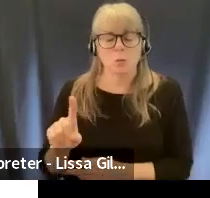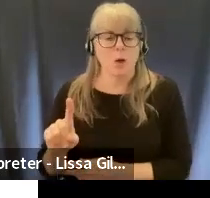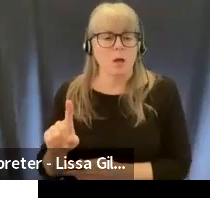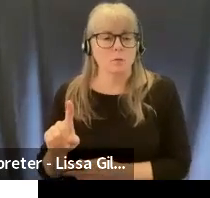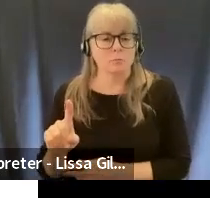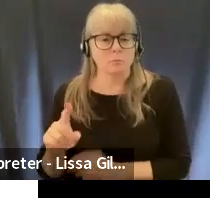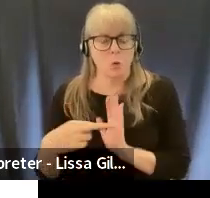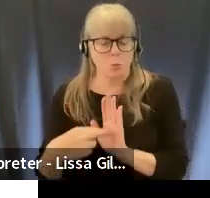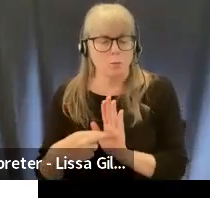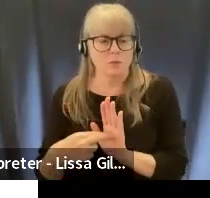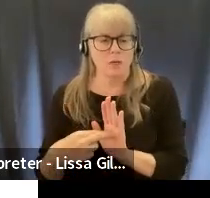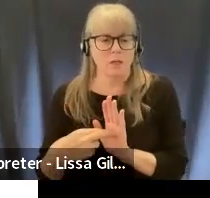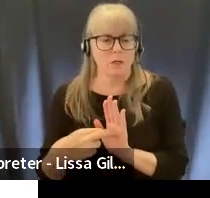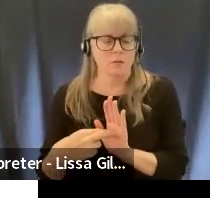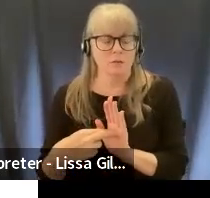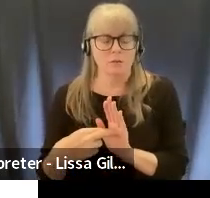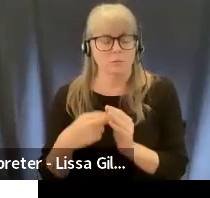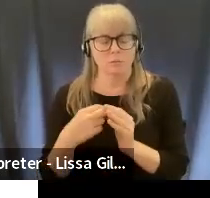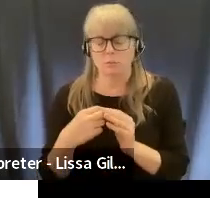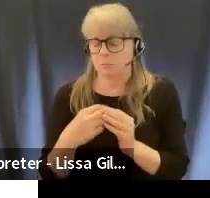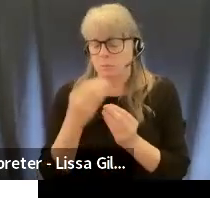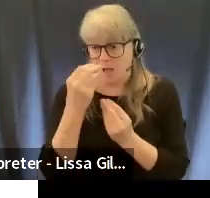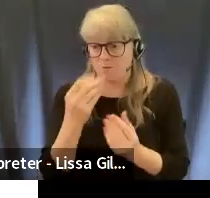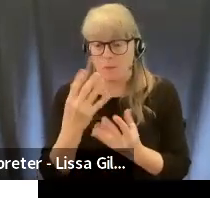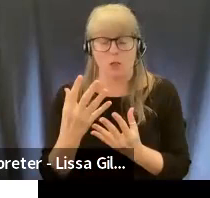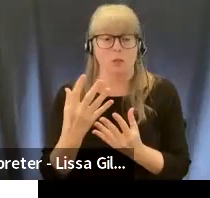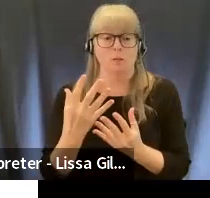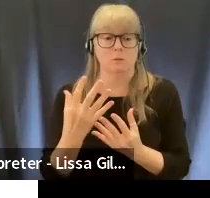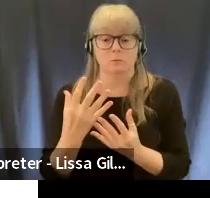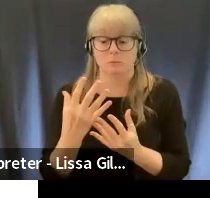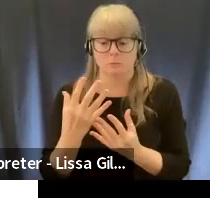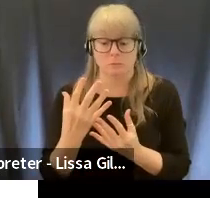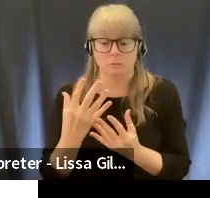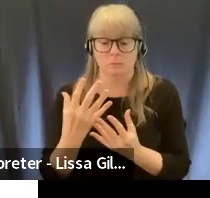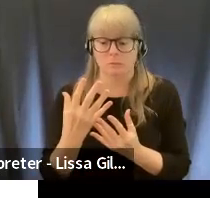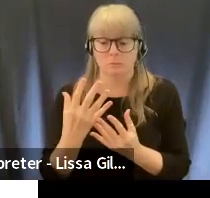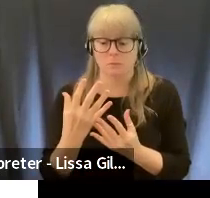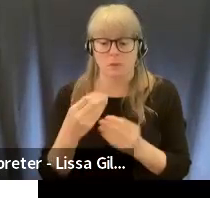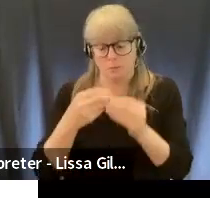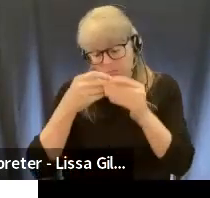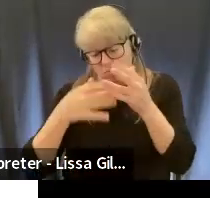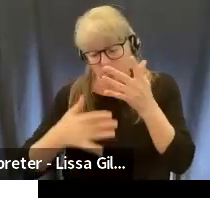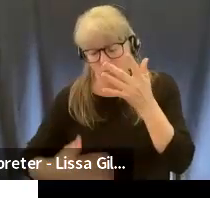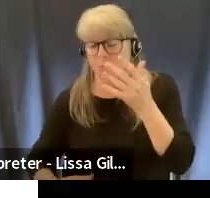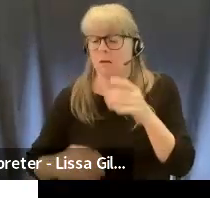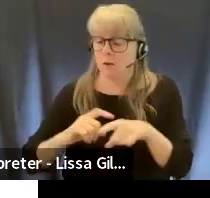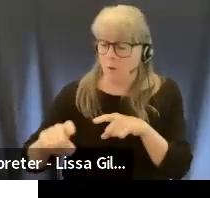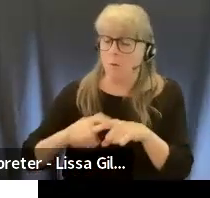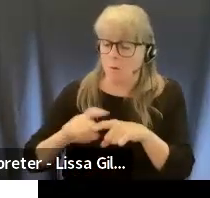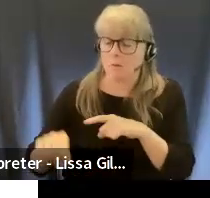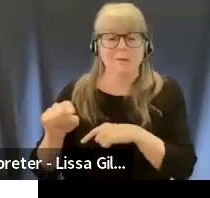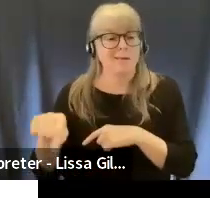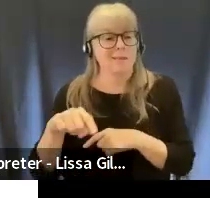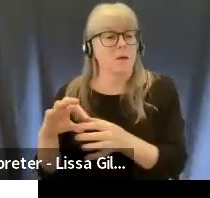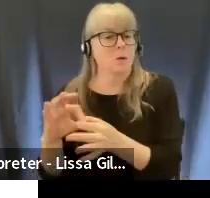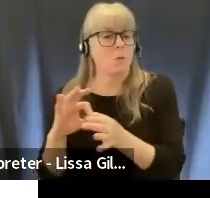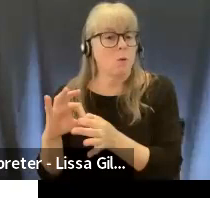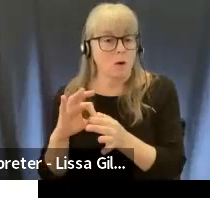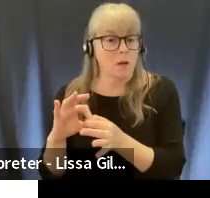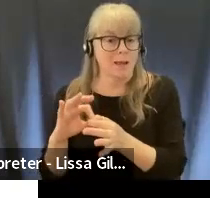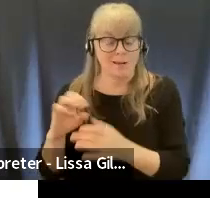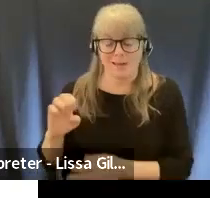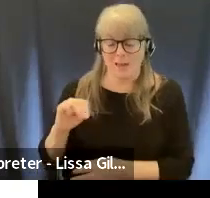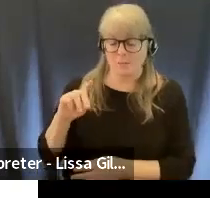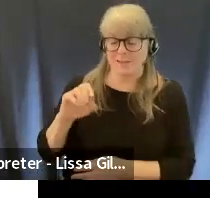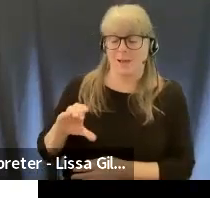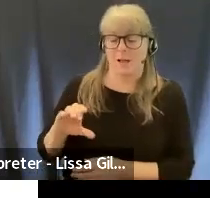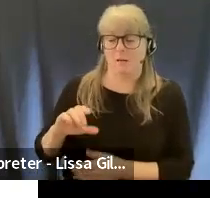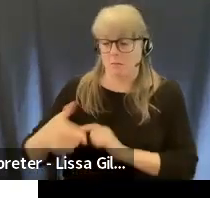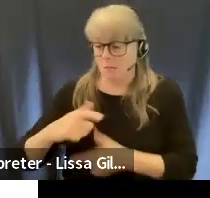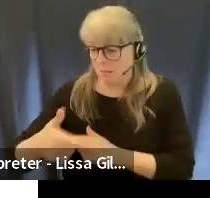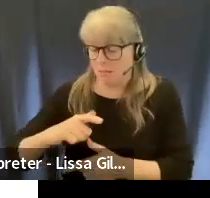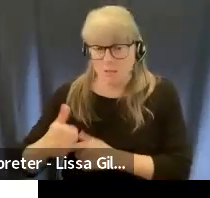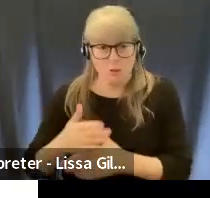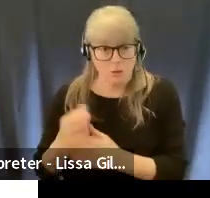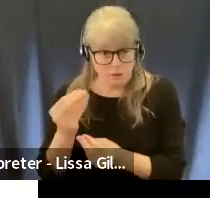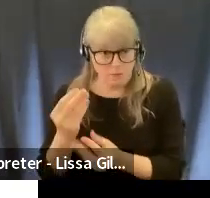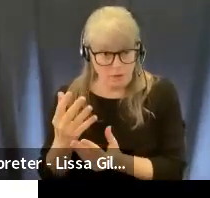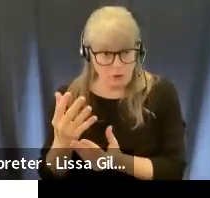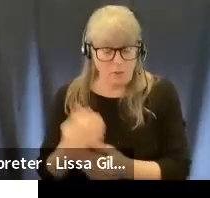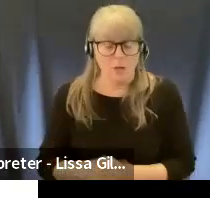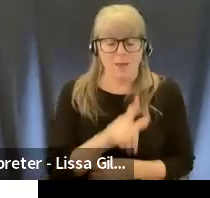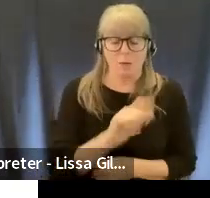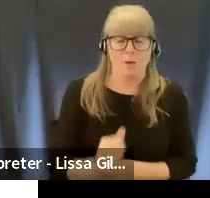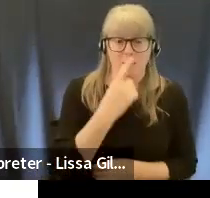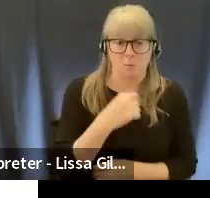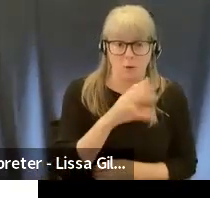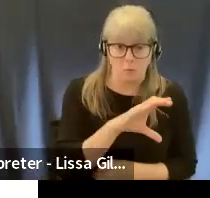Representatives received a just a ton of information that they, in fact, were able to coordinate with members of Mdac.